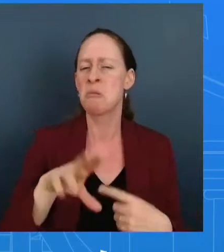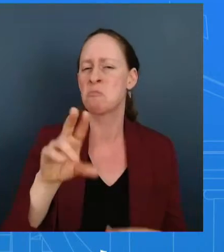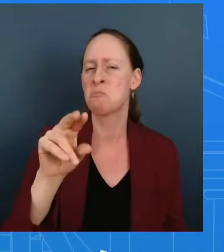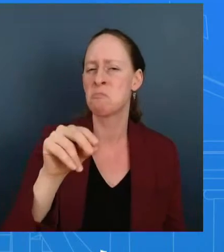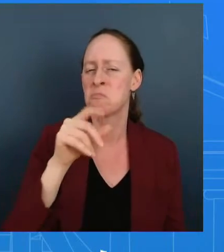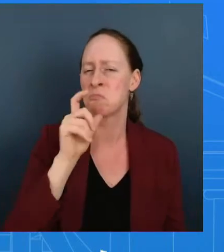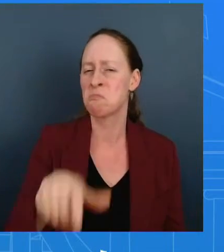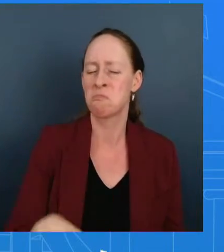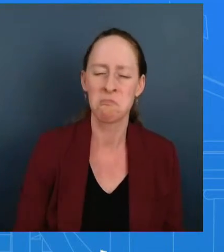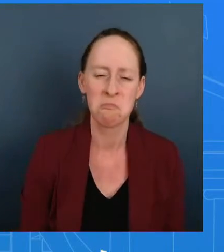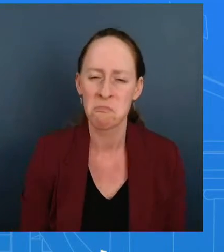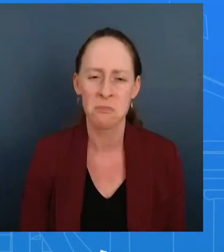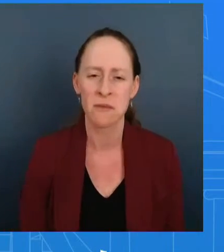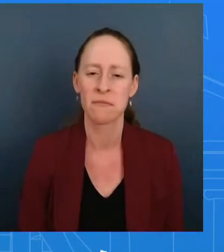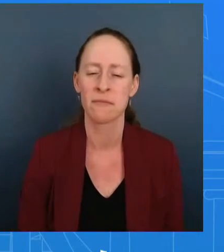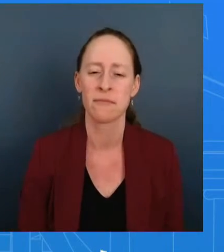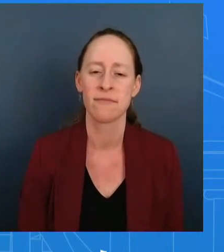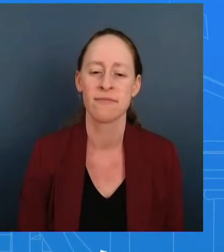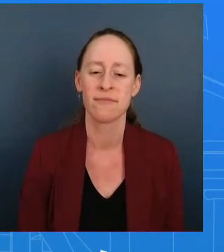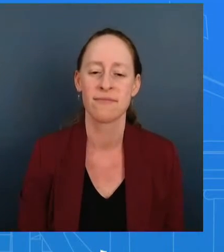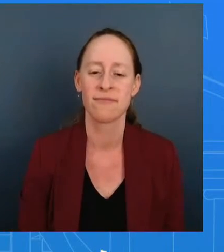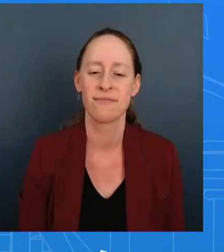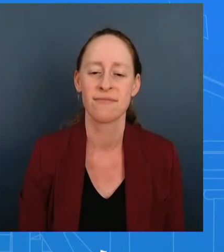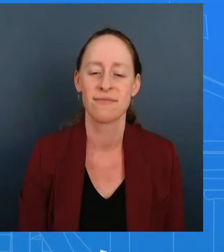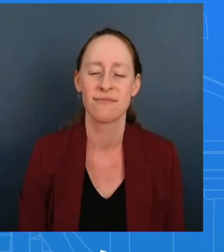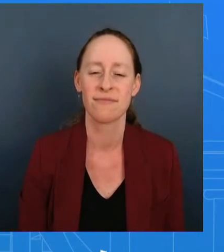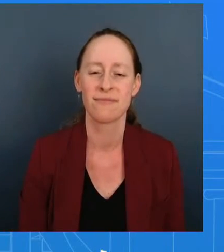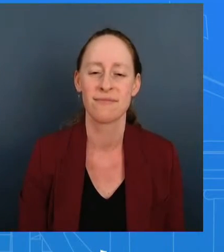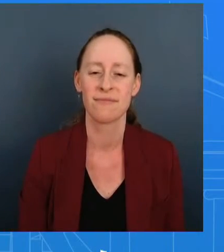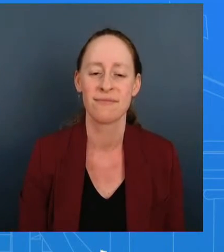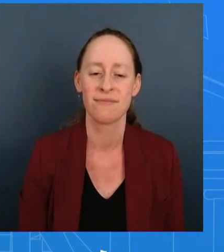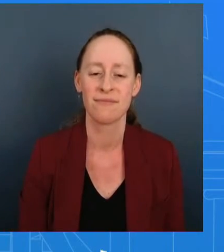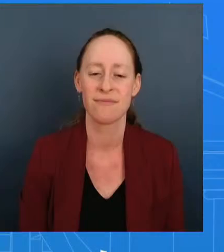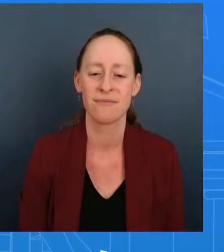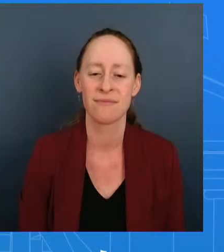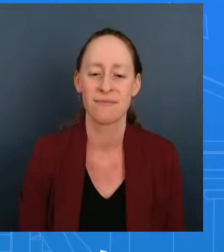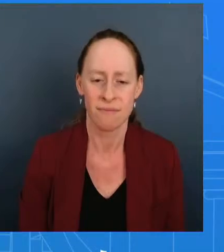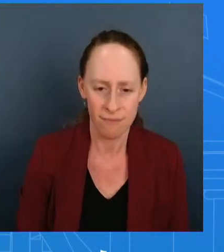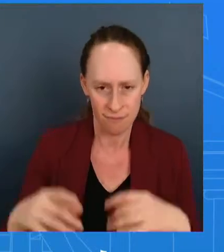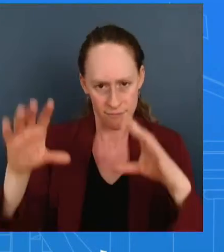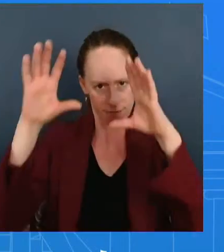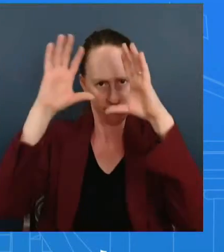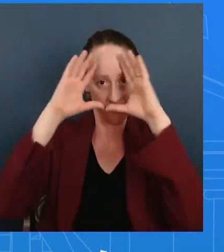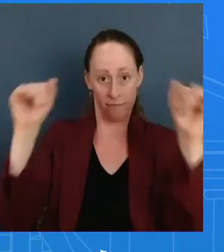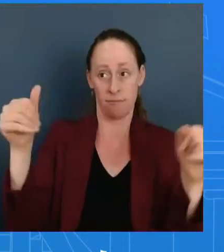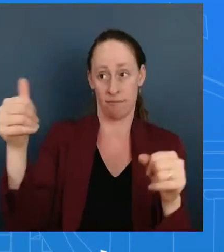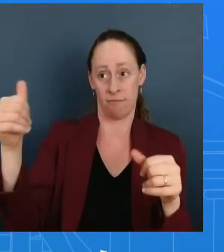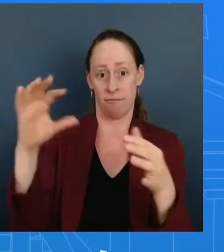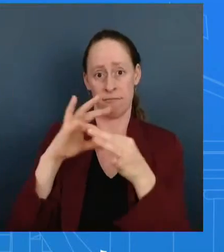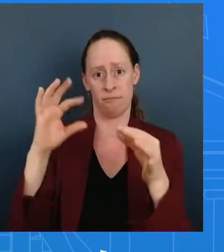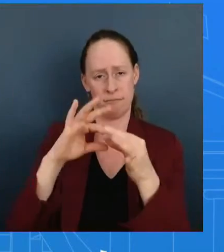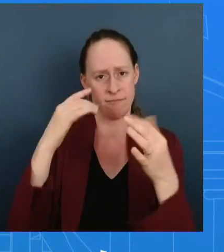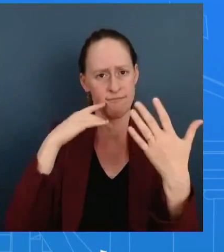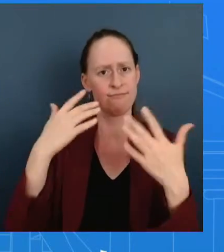twice that he's had neurological evaluations as part of his physicals, you know, in these various interviews -- Ms. Jean-Pierre: Yeah.